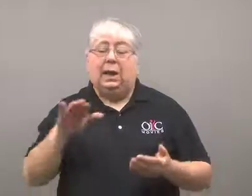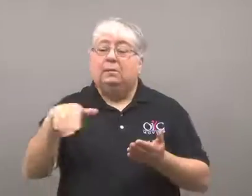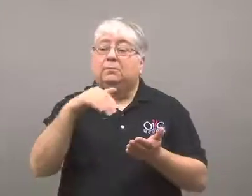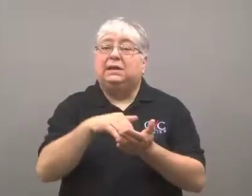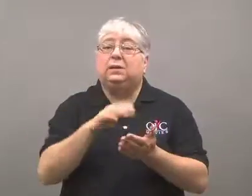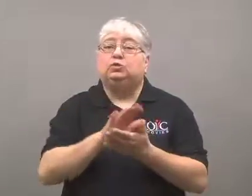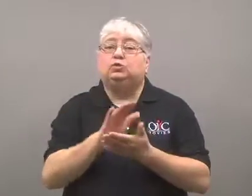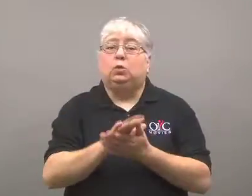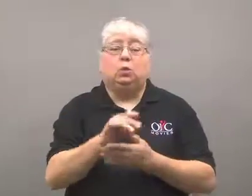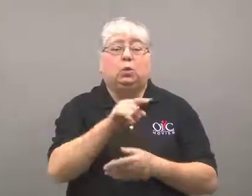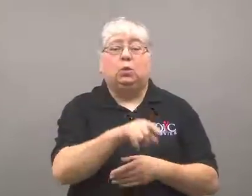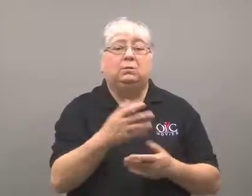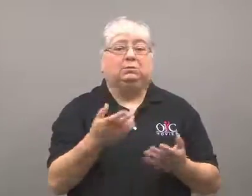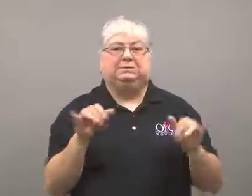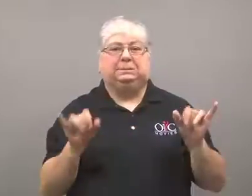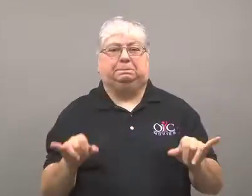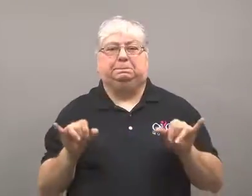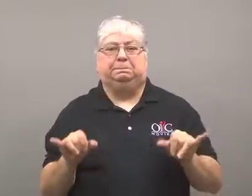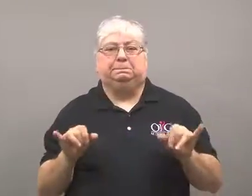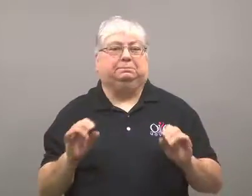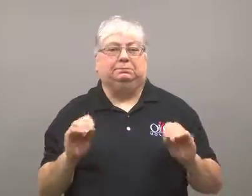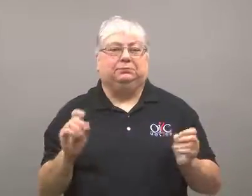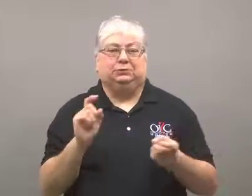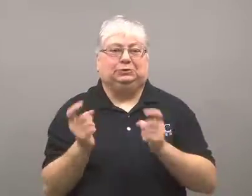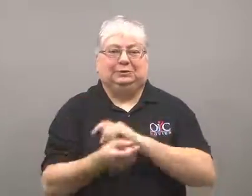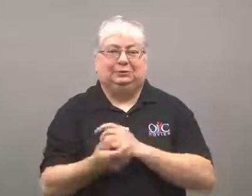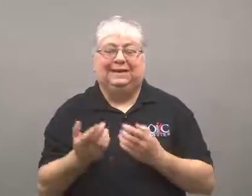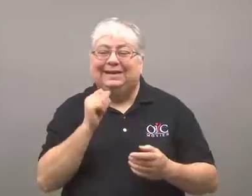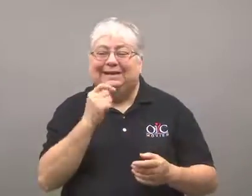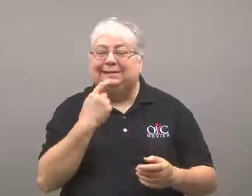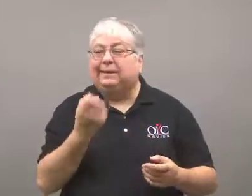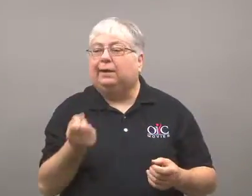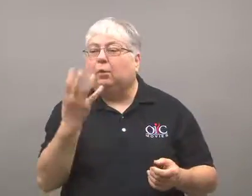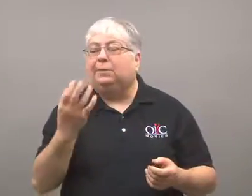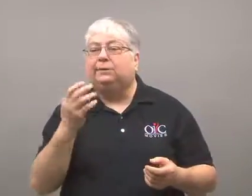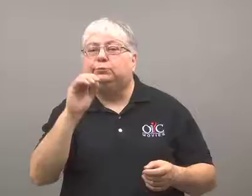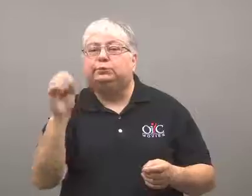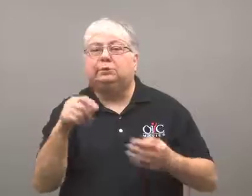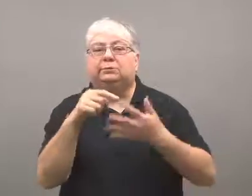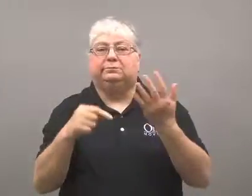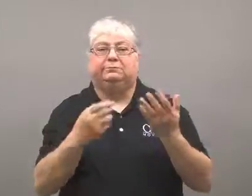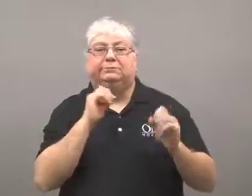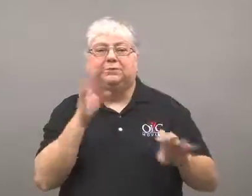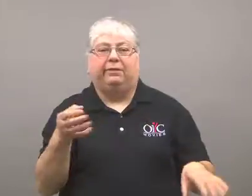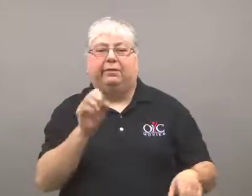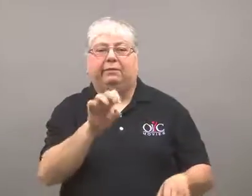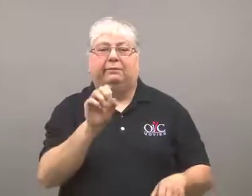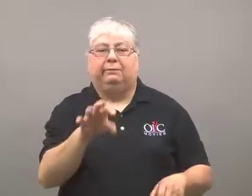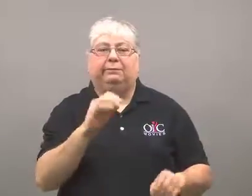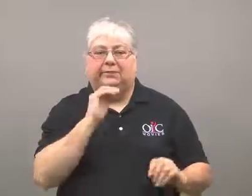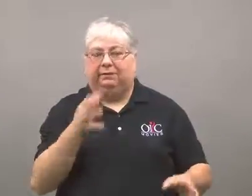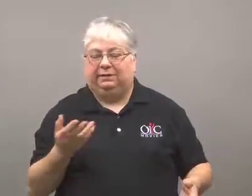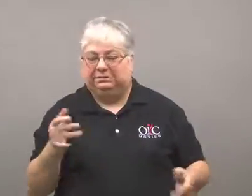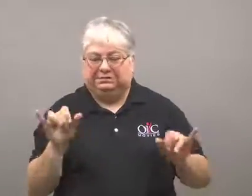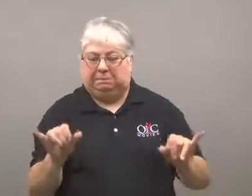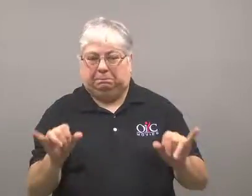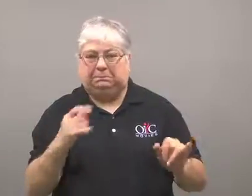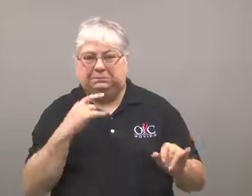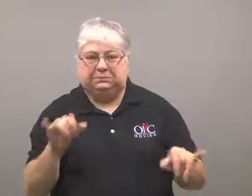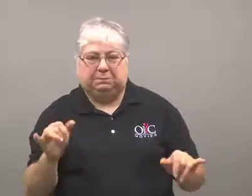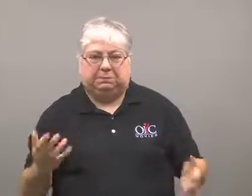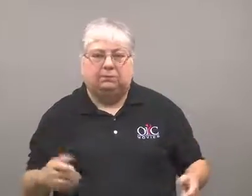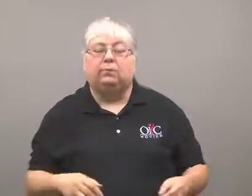Cigarette use among middle schoolers remained the same, though no percentages were given.